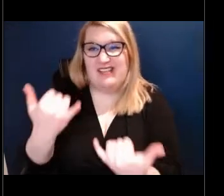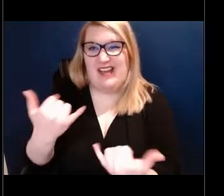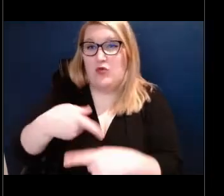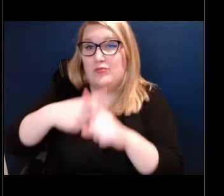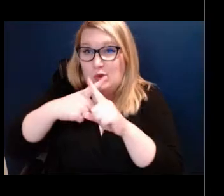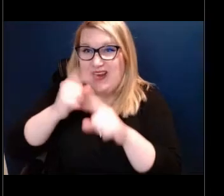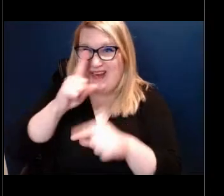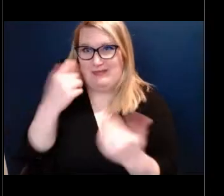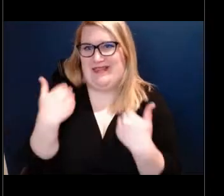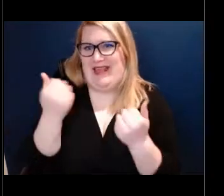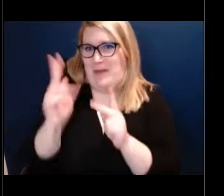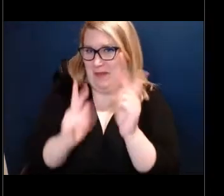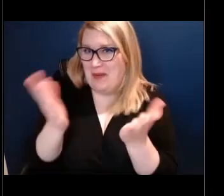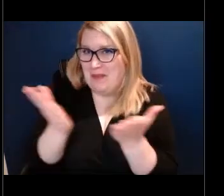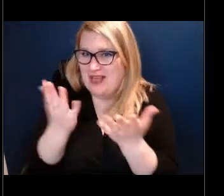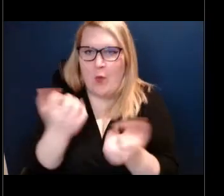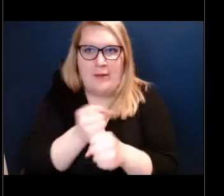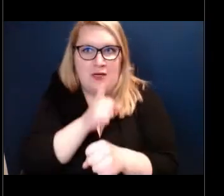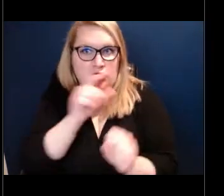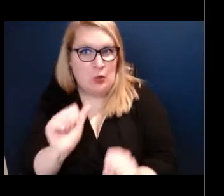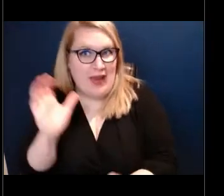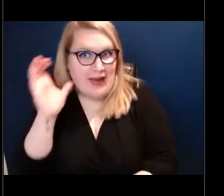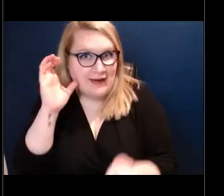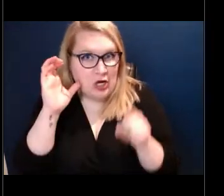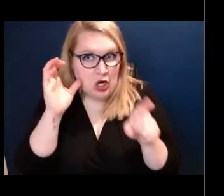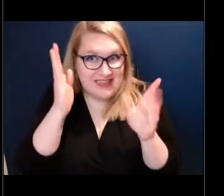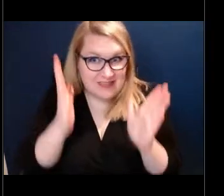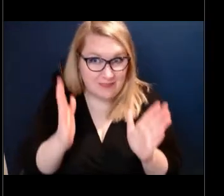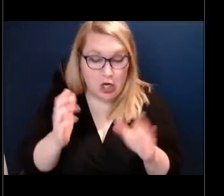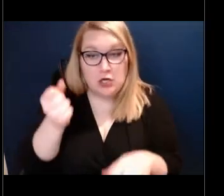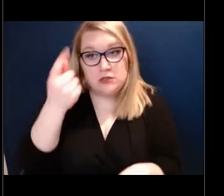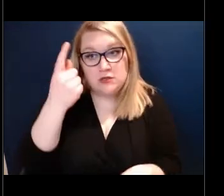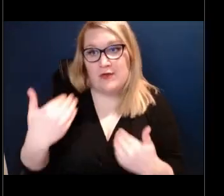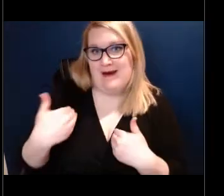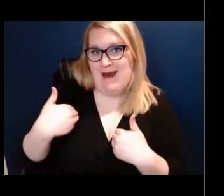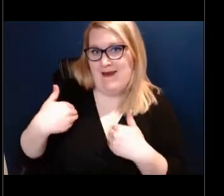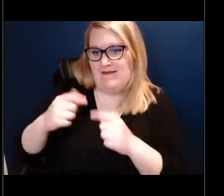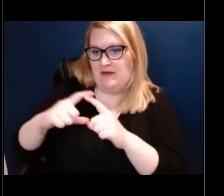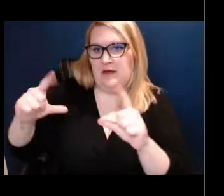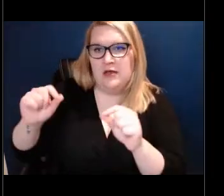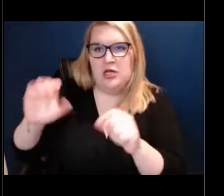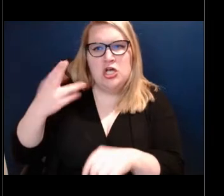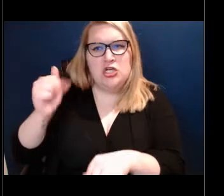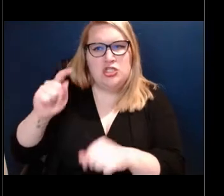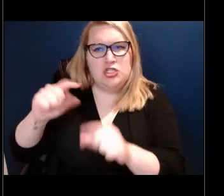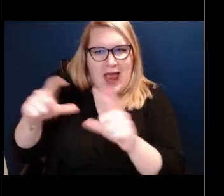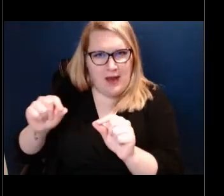can hear our speakers. However, there is a box where you can write questions. Please let us know if you're a class tuning in.